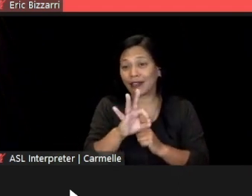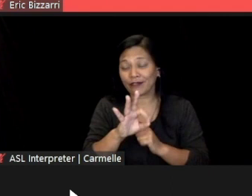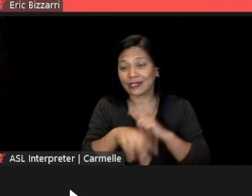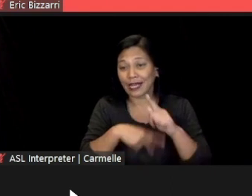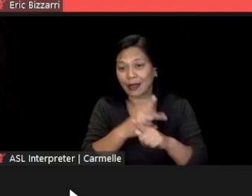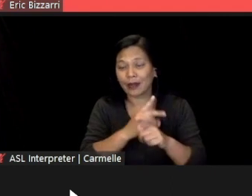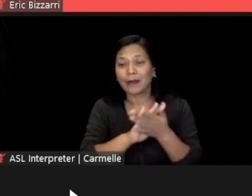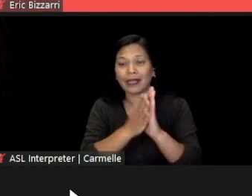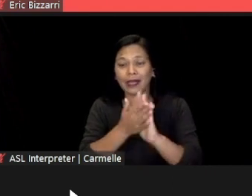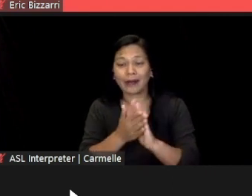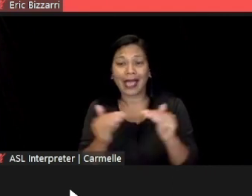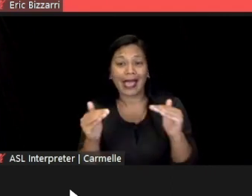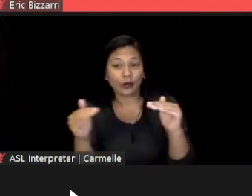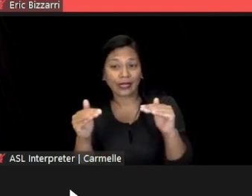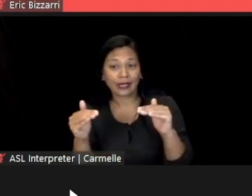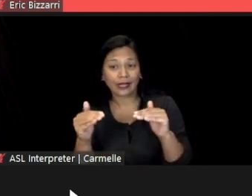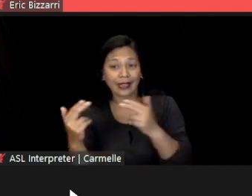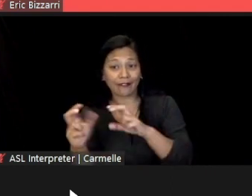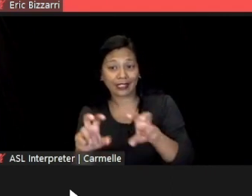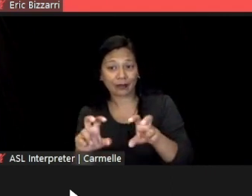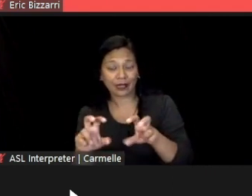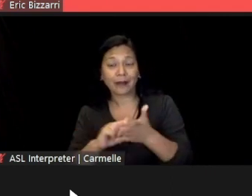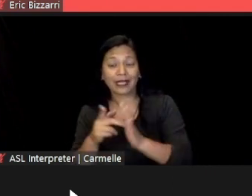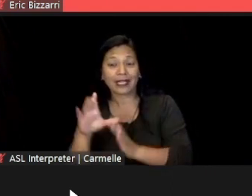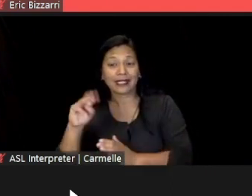equity investment where we're actually investors in your project.